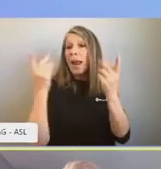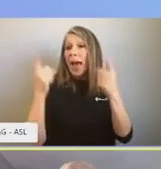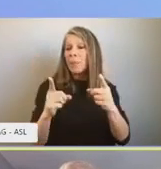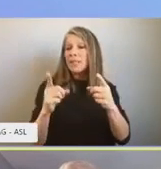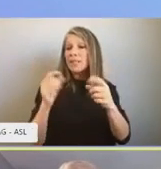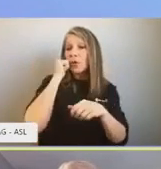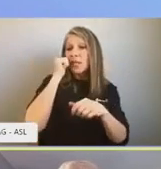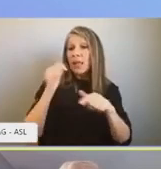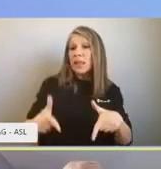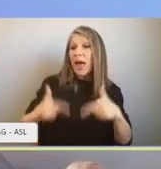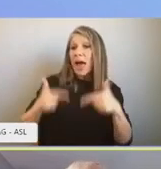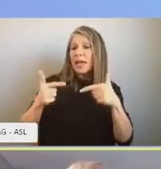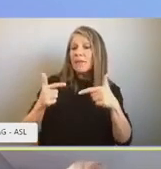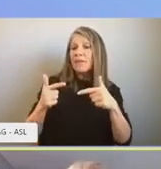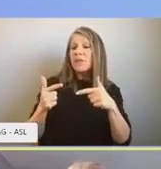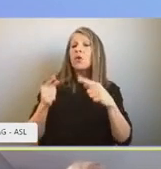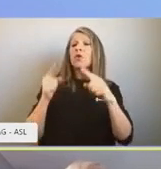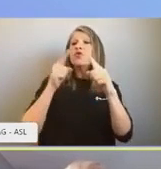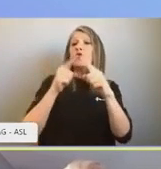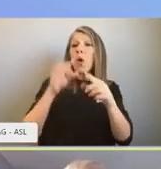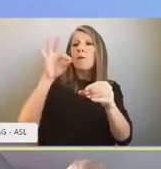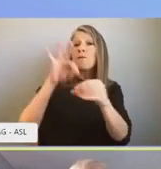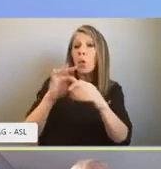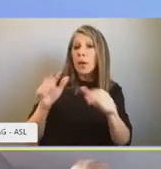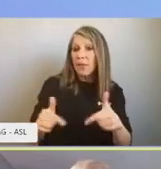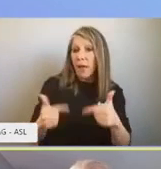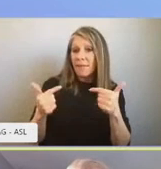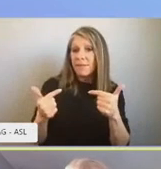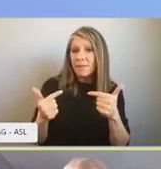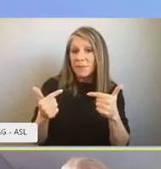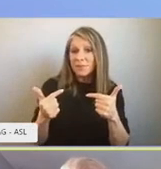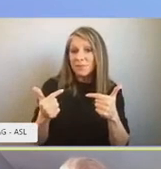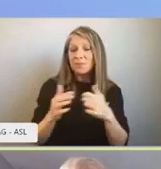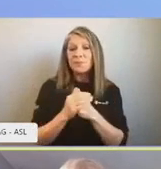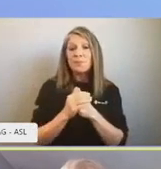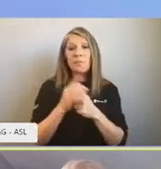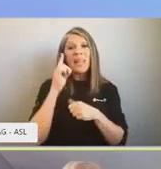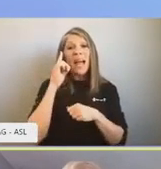their pocket. This has changed our expectations of can carry what we from our daily life